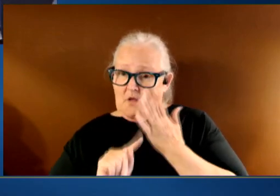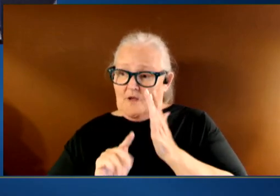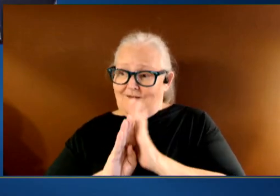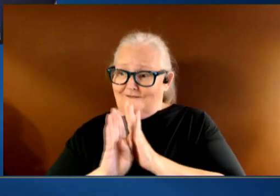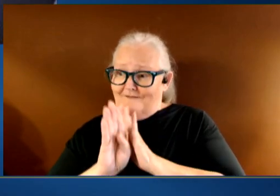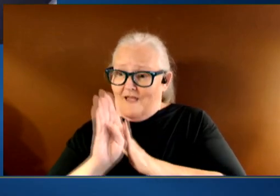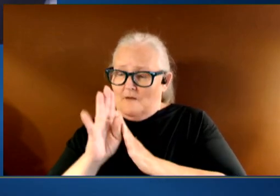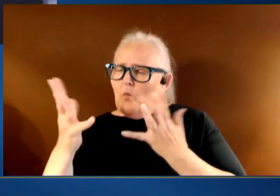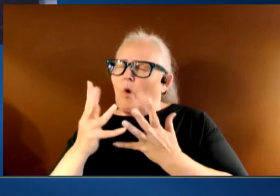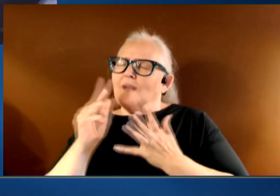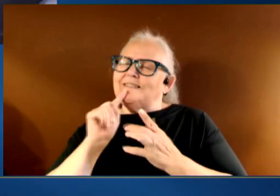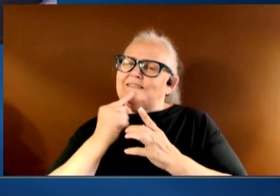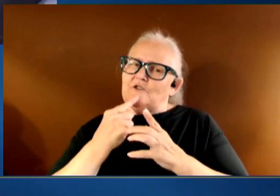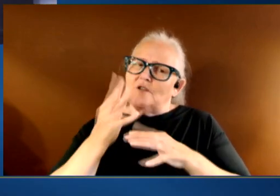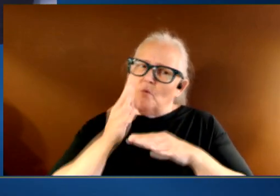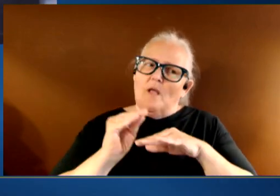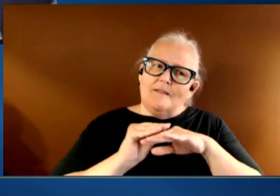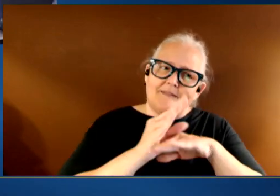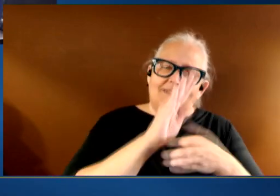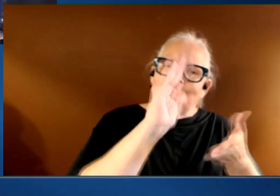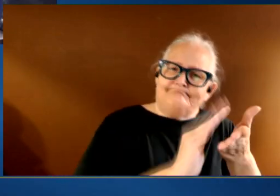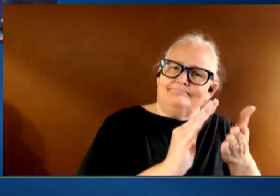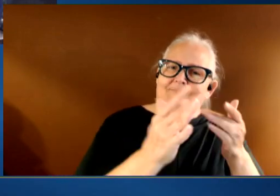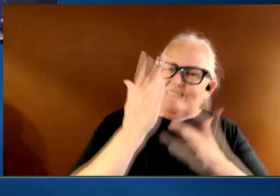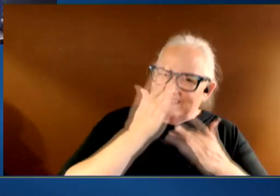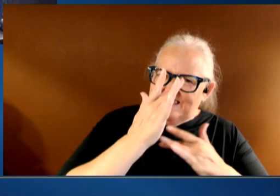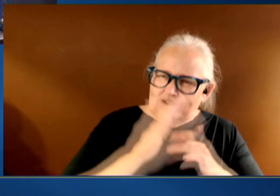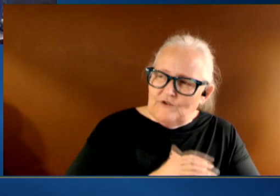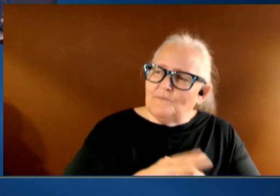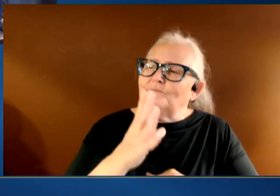the disease. We would also like to further understand the barriers to participation